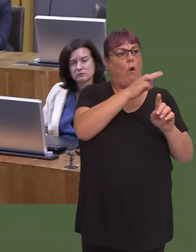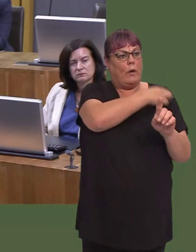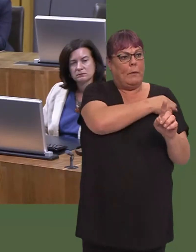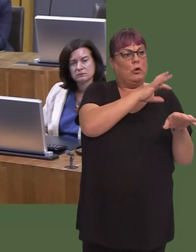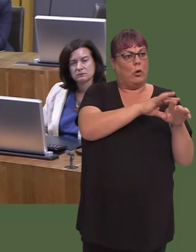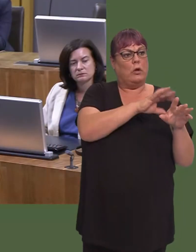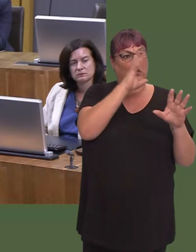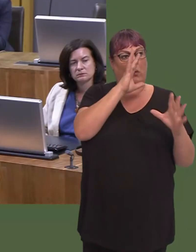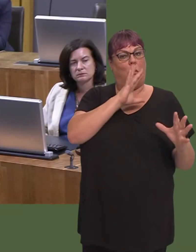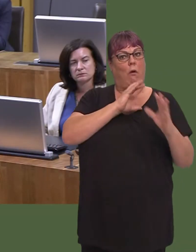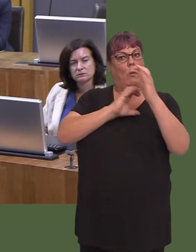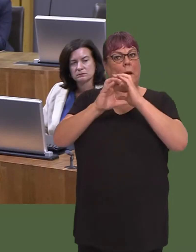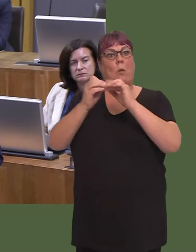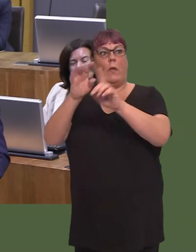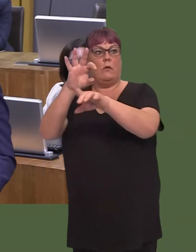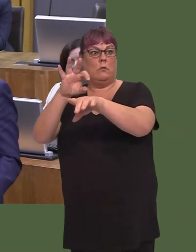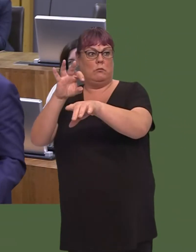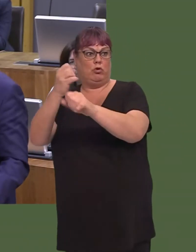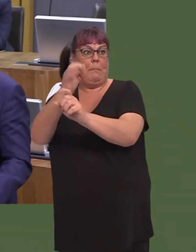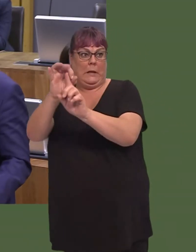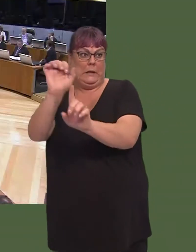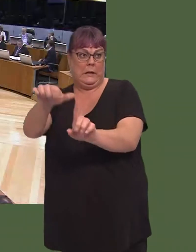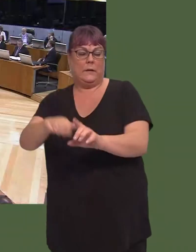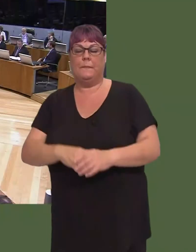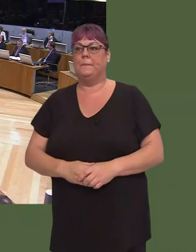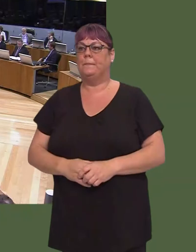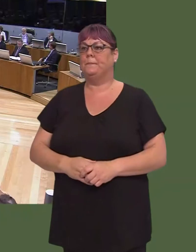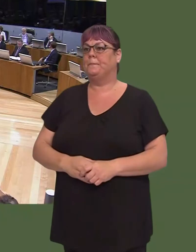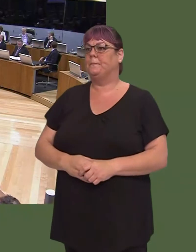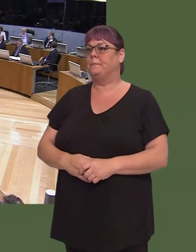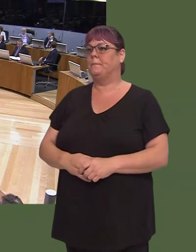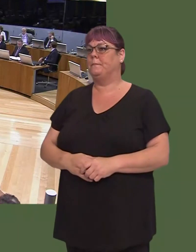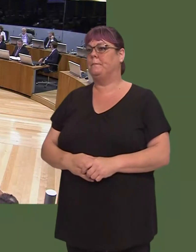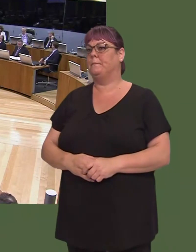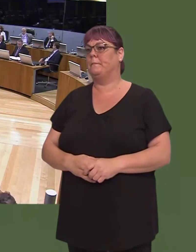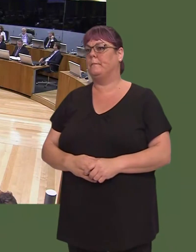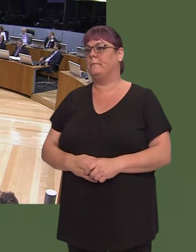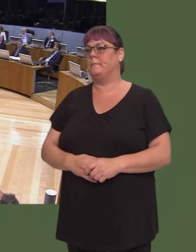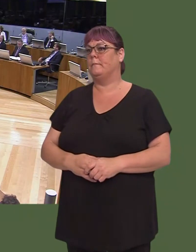the UK, seems to have said that Labour will vote against anything that Theresa May comes